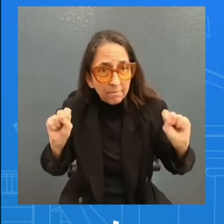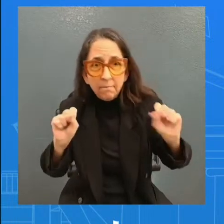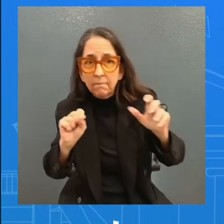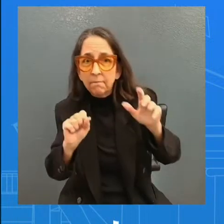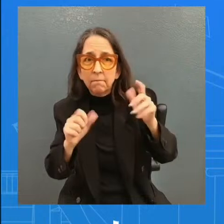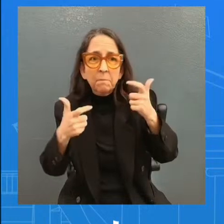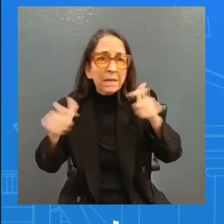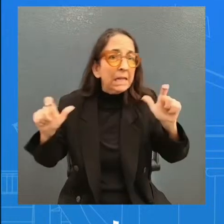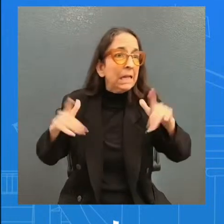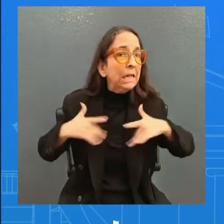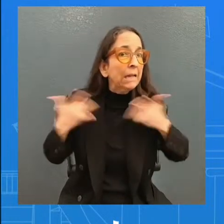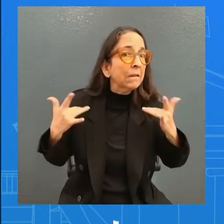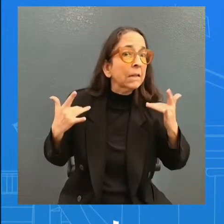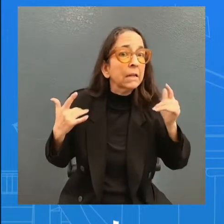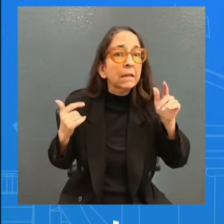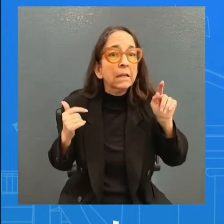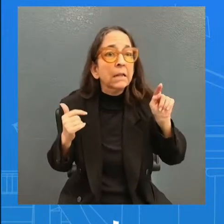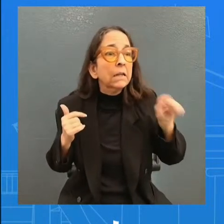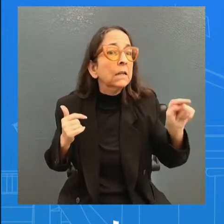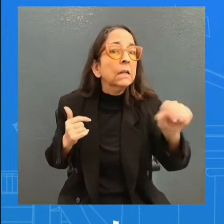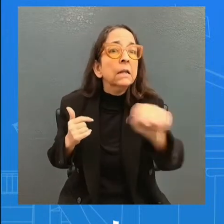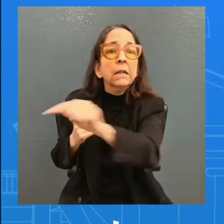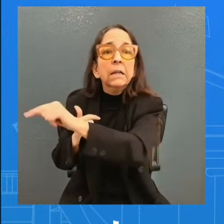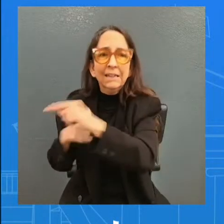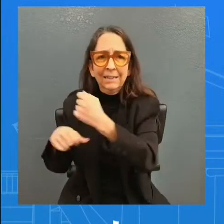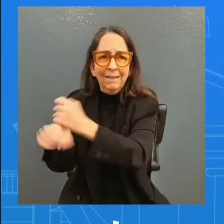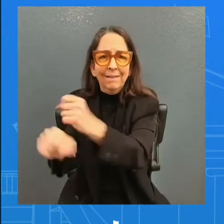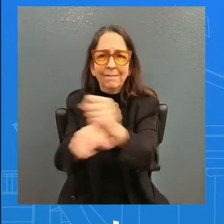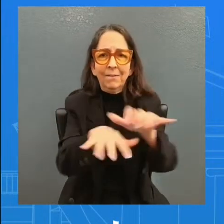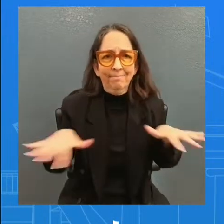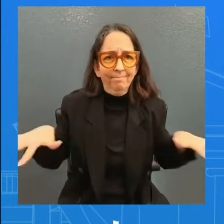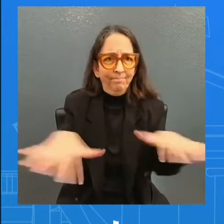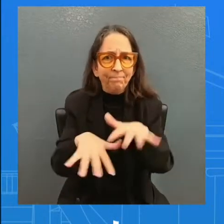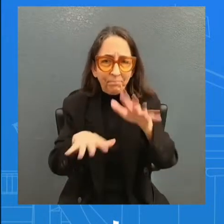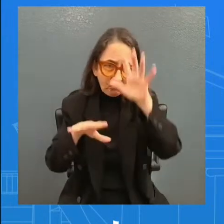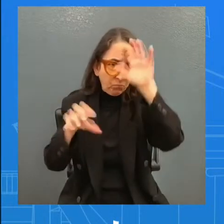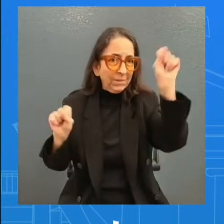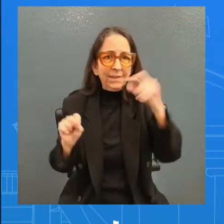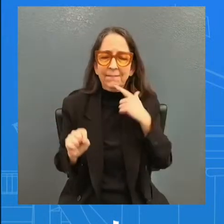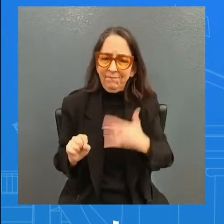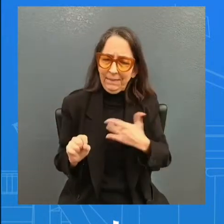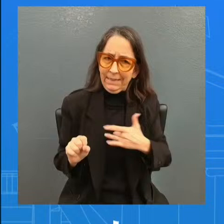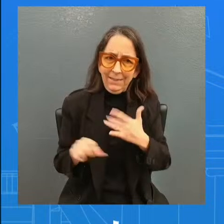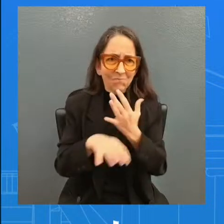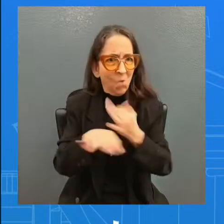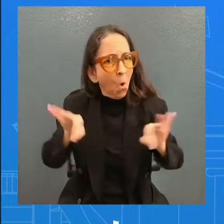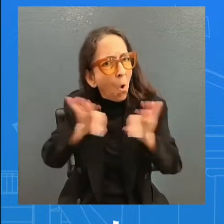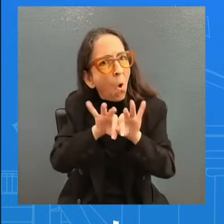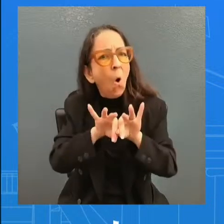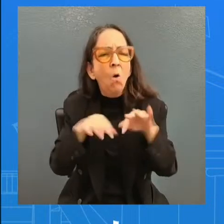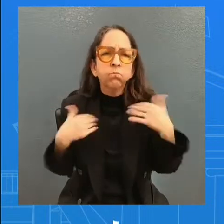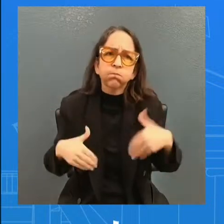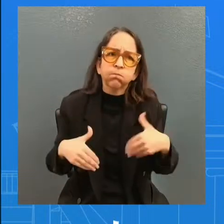It is important to the president that we continue to protect, as I said at the top, American communities,